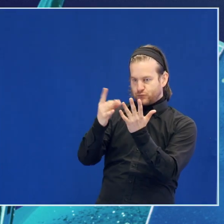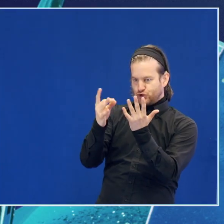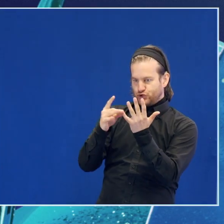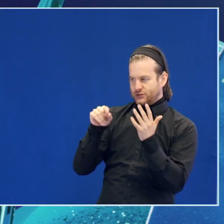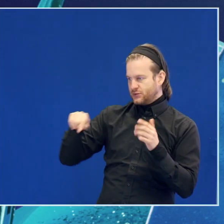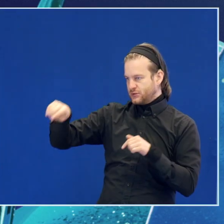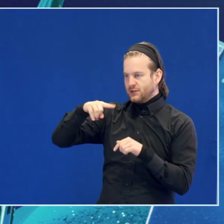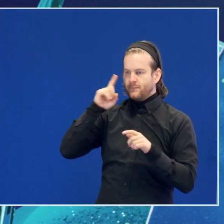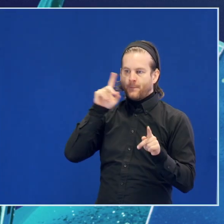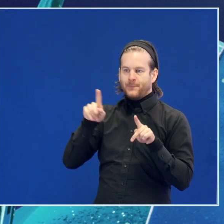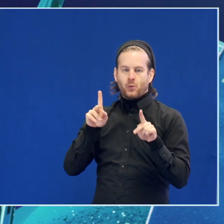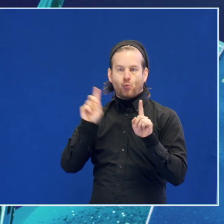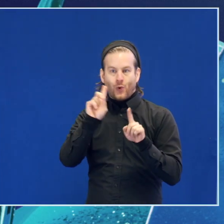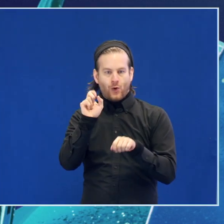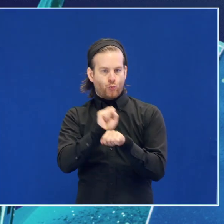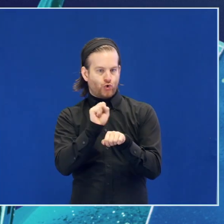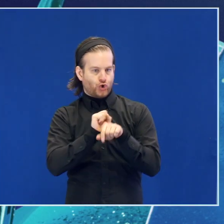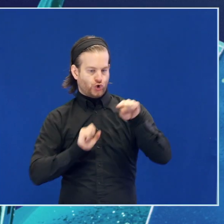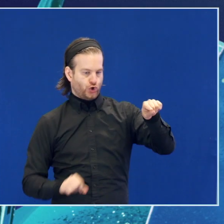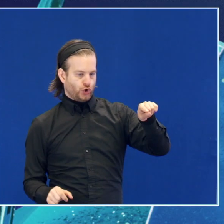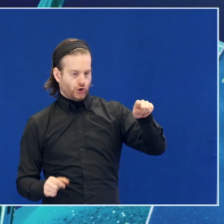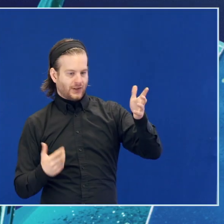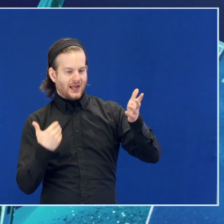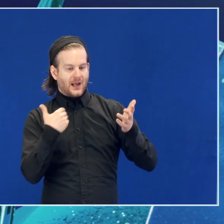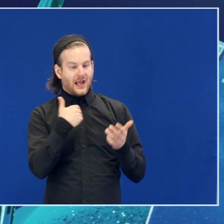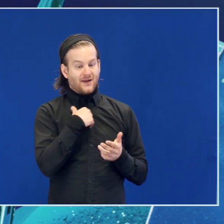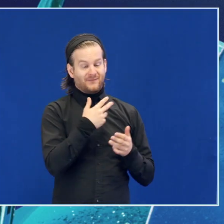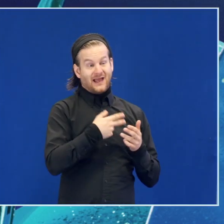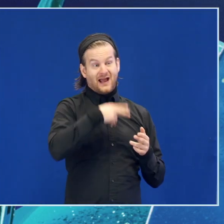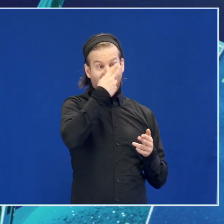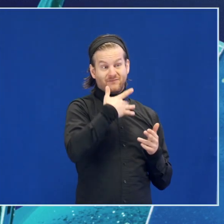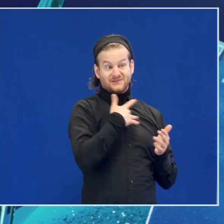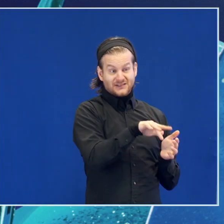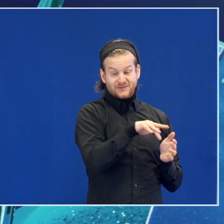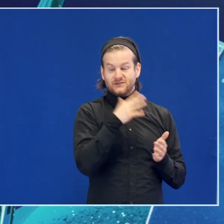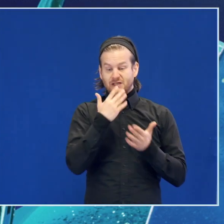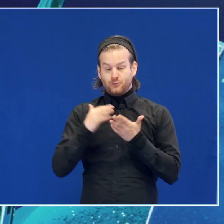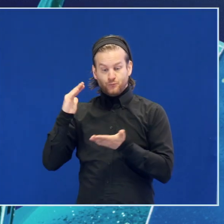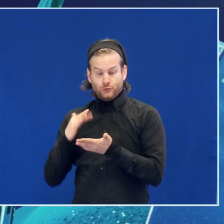versus hyposensitive, that they have the agency to pick where